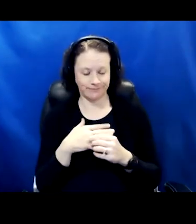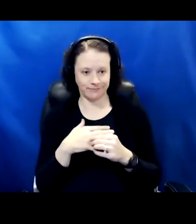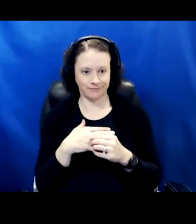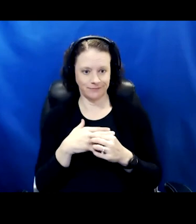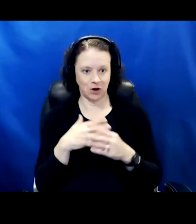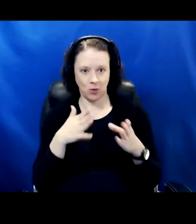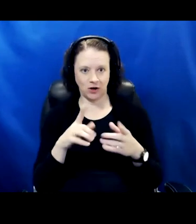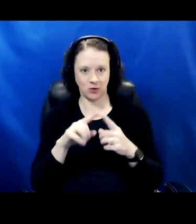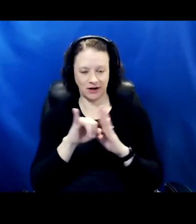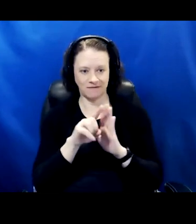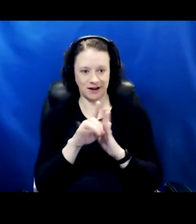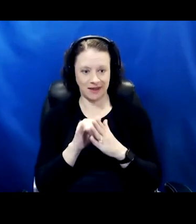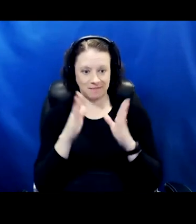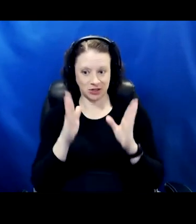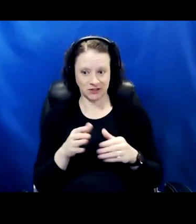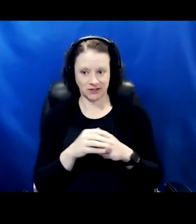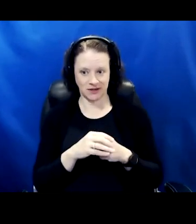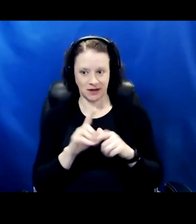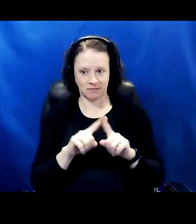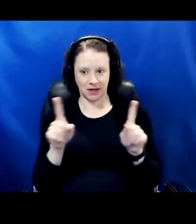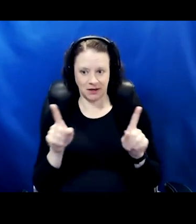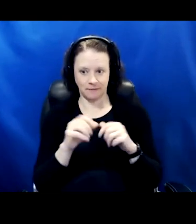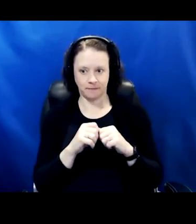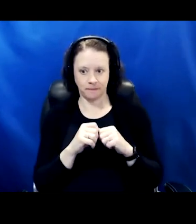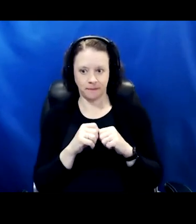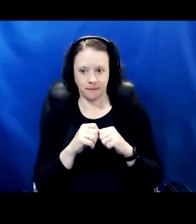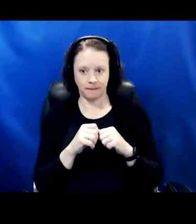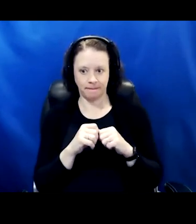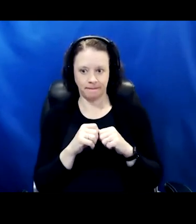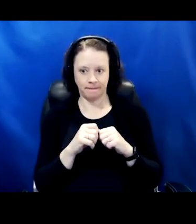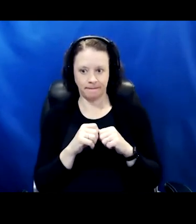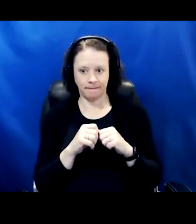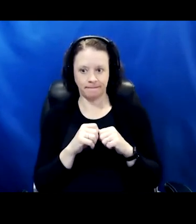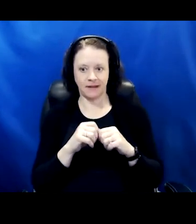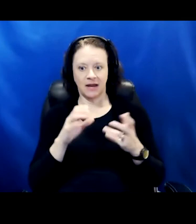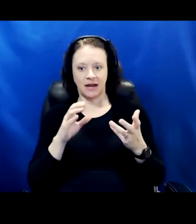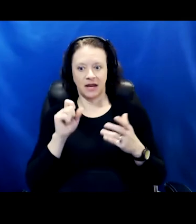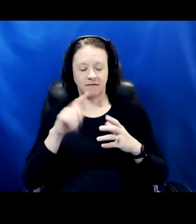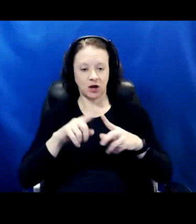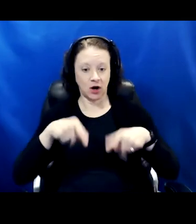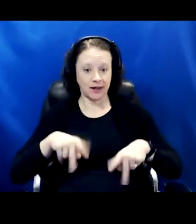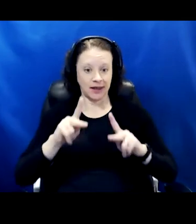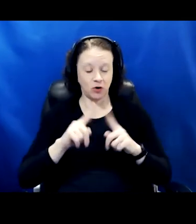of identifying that person, but if they are allowed, they can dial *6 to unmute.